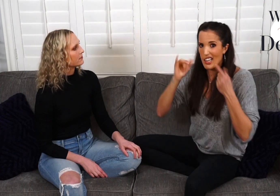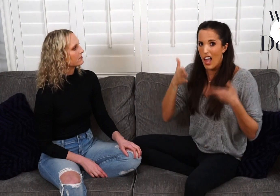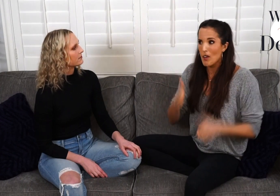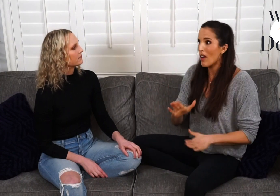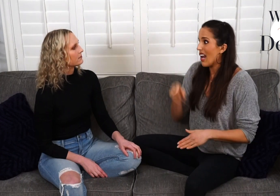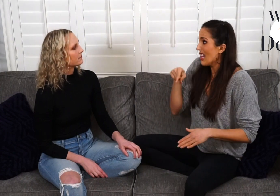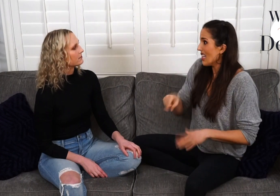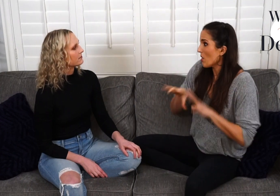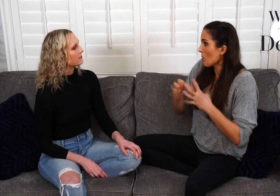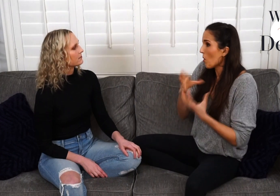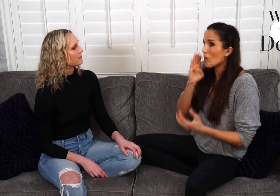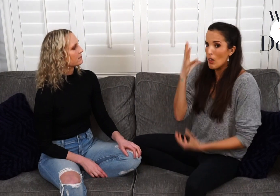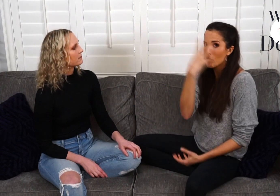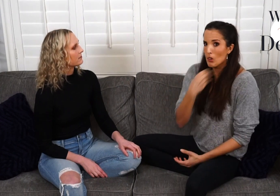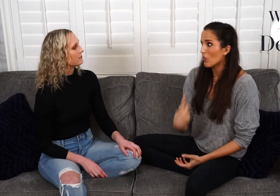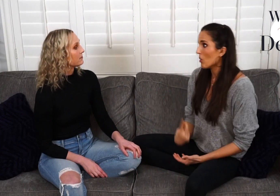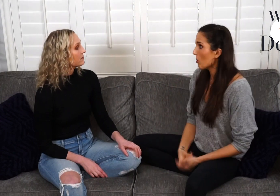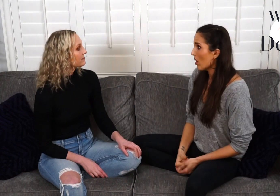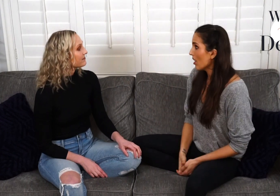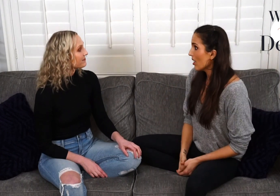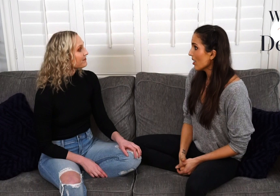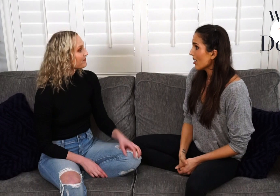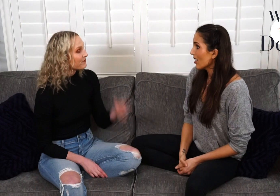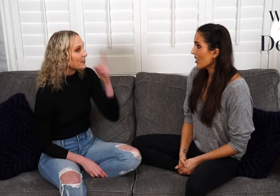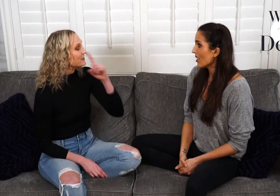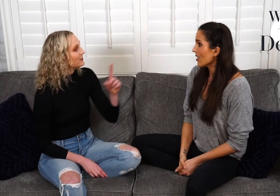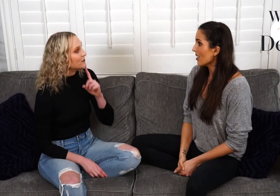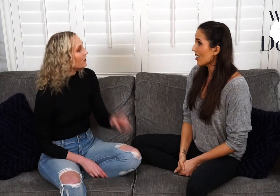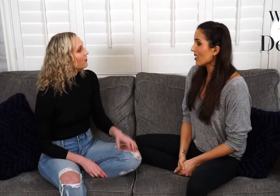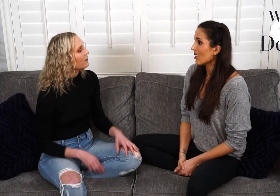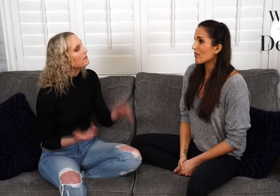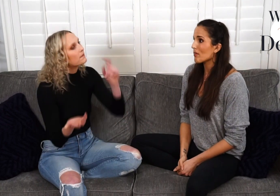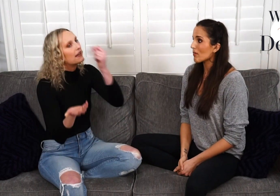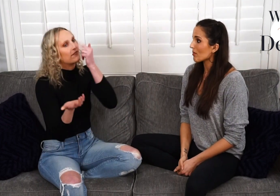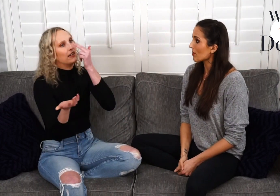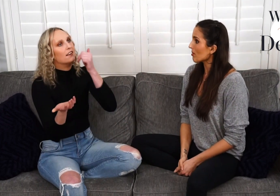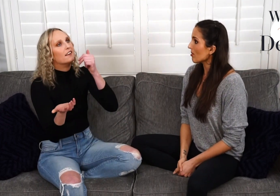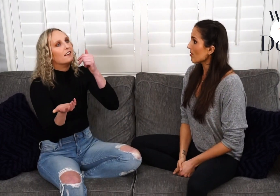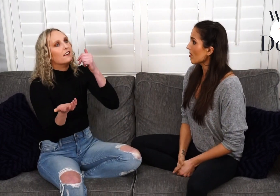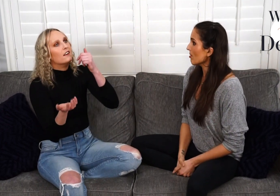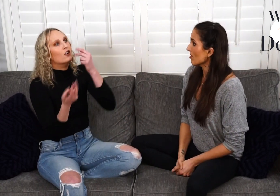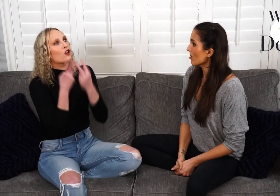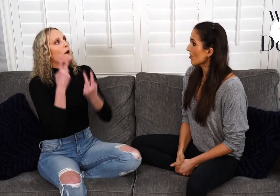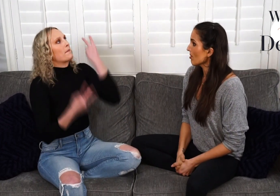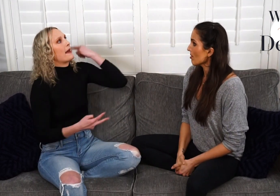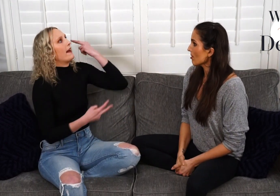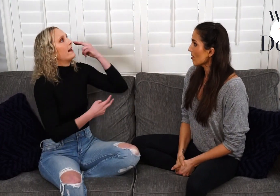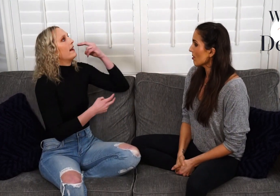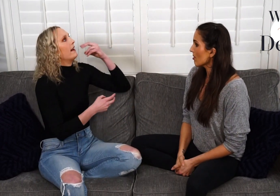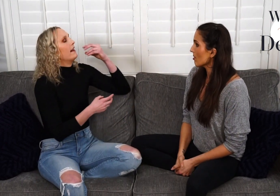thinking that way, this world will be a beautiful one. For sure and it's funny because I look back